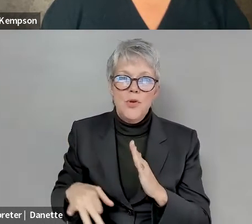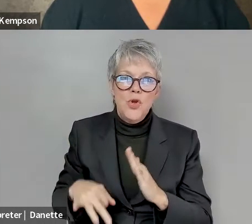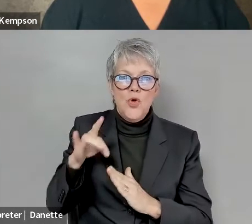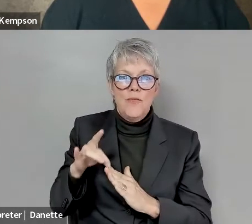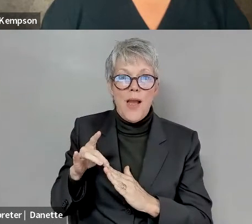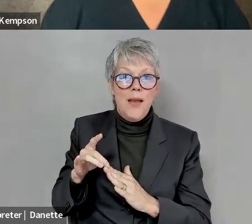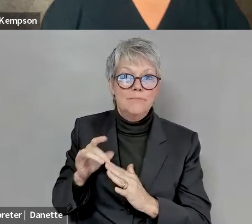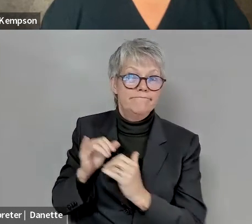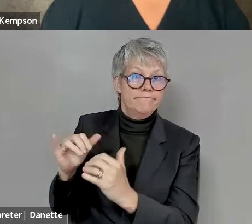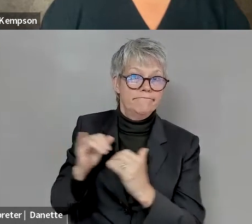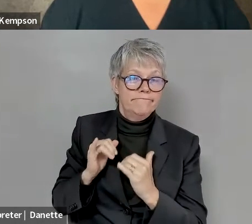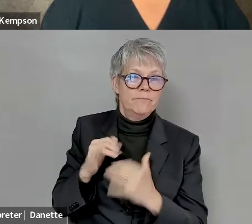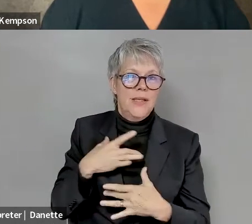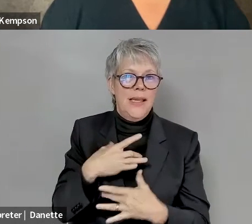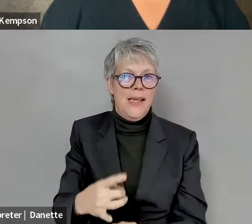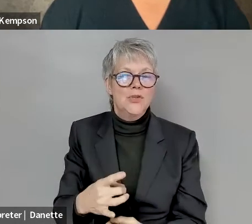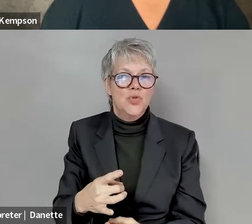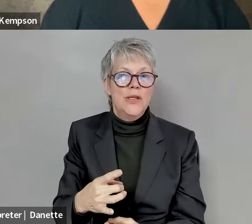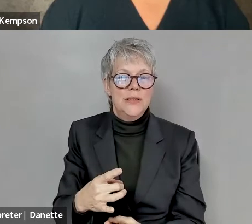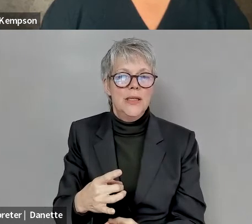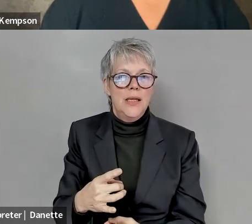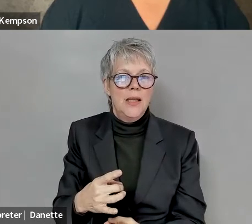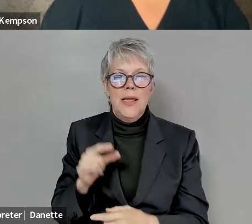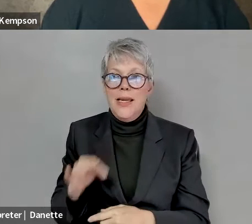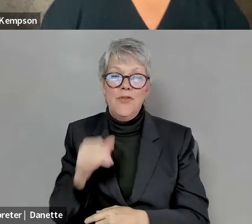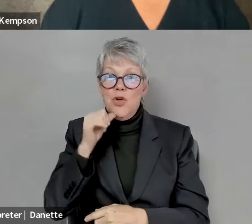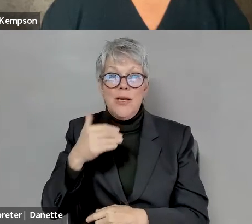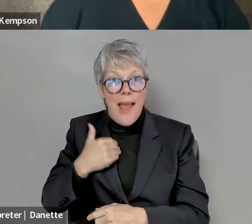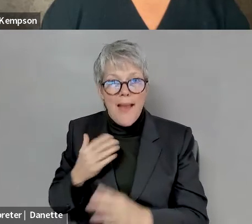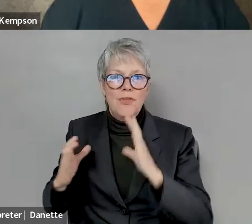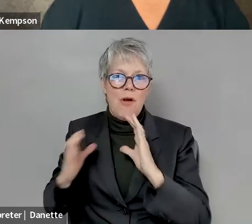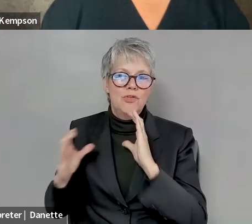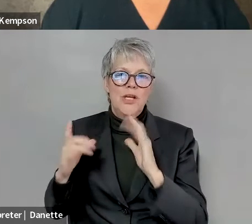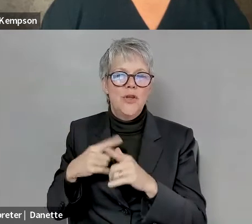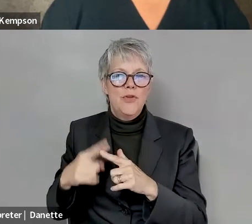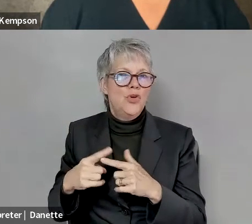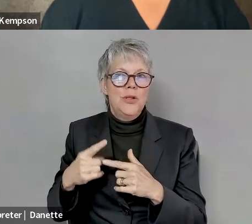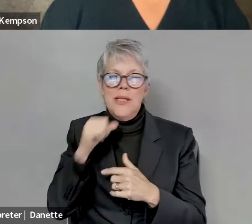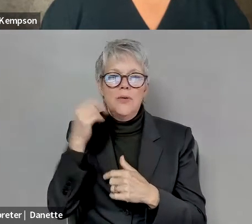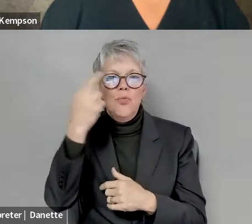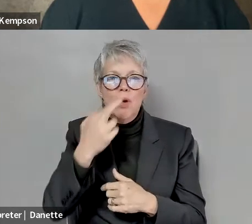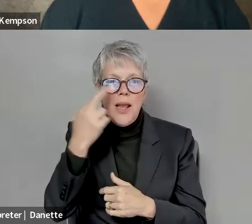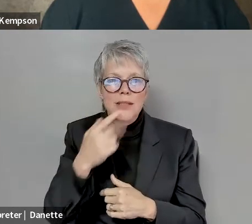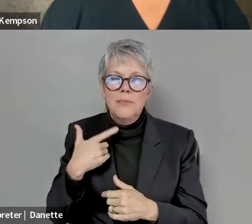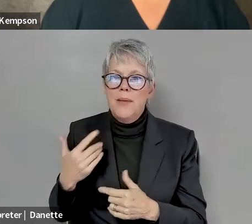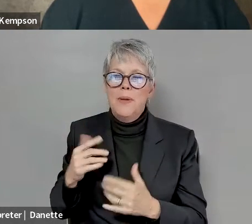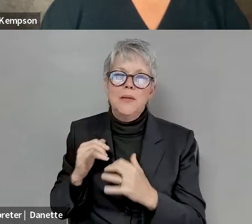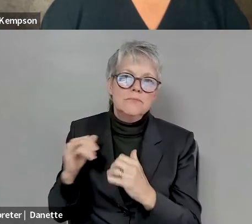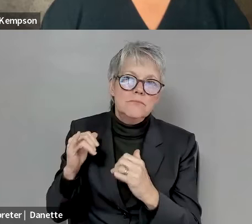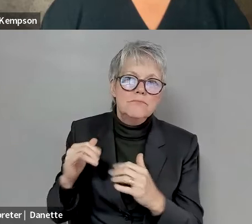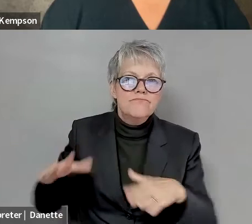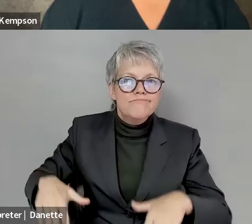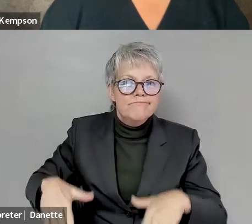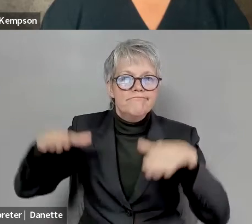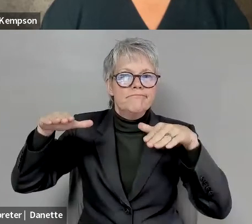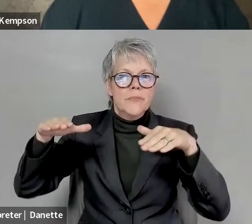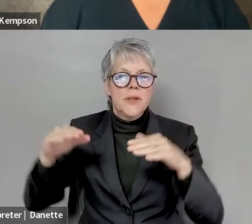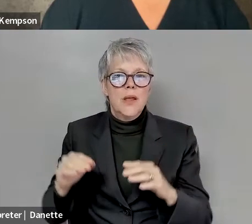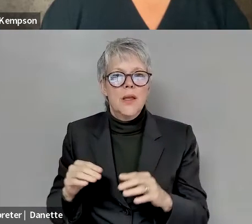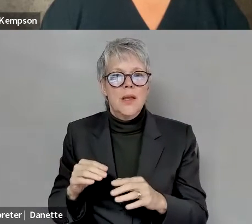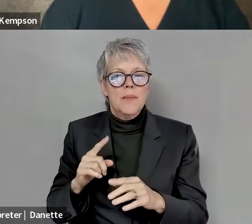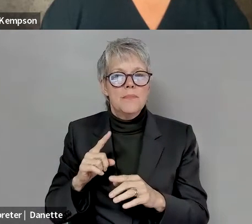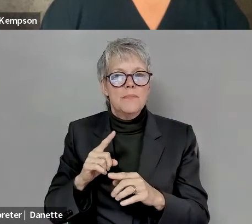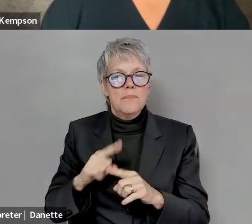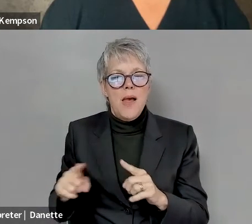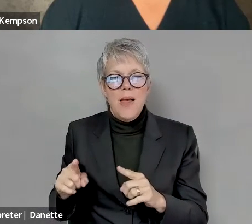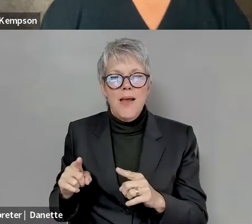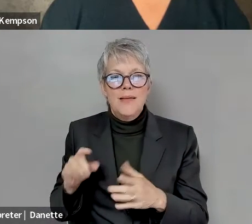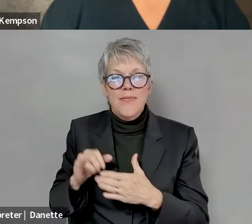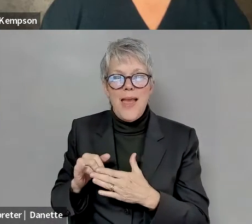Michael Smith: without having a lot of conversation You wouldn't have realized you had, you know, some commonalities of your childhood and things too, so it it can make for.